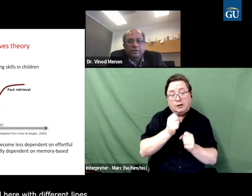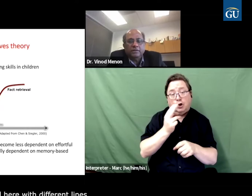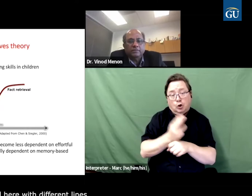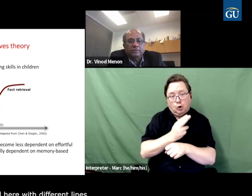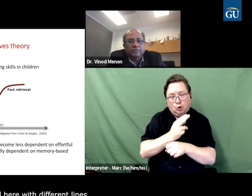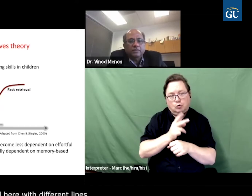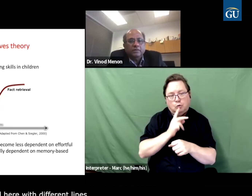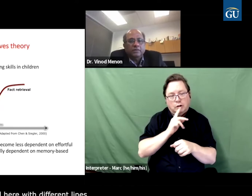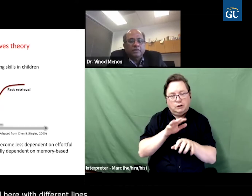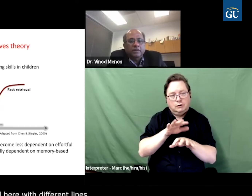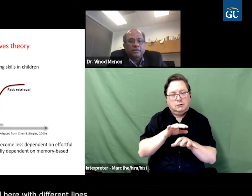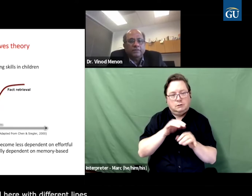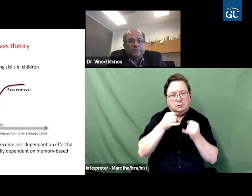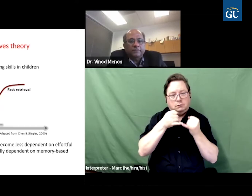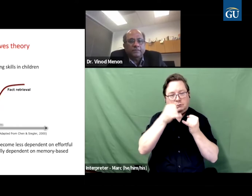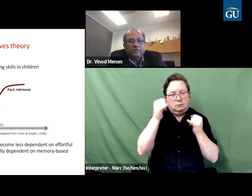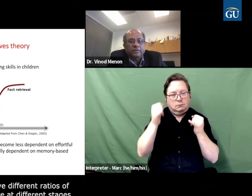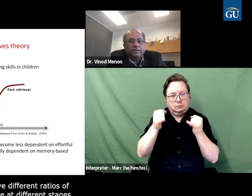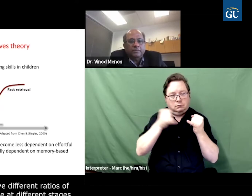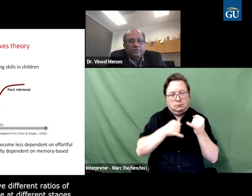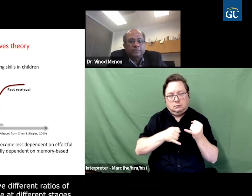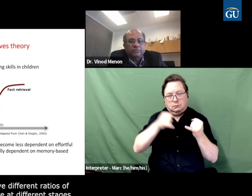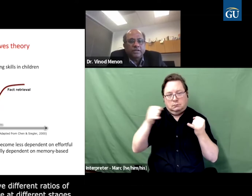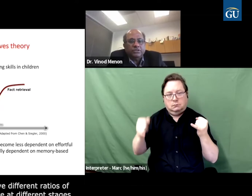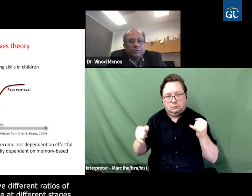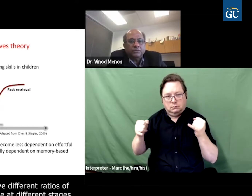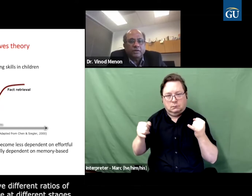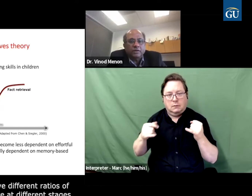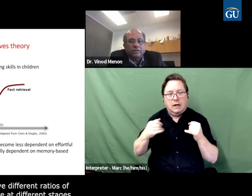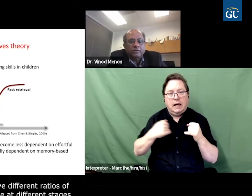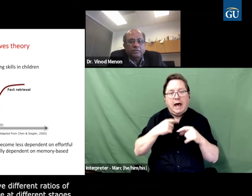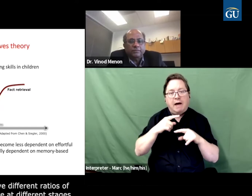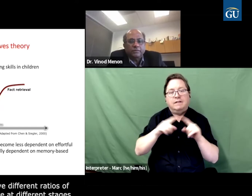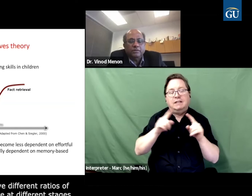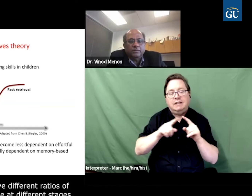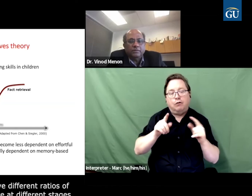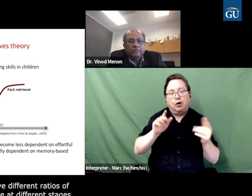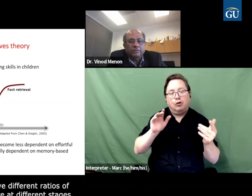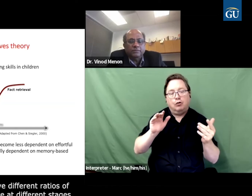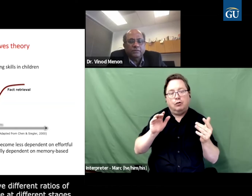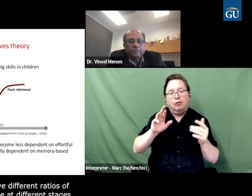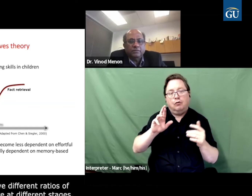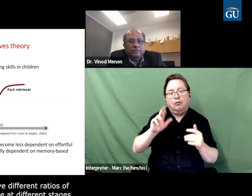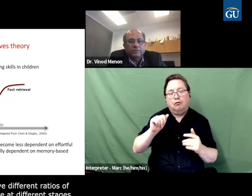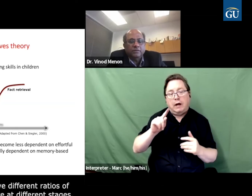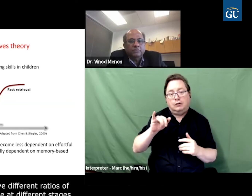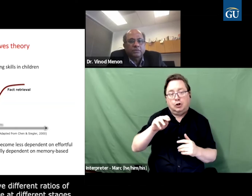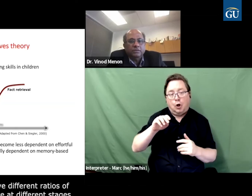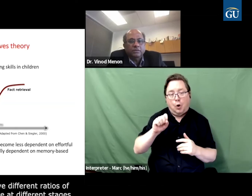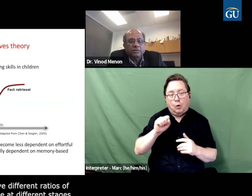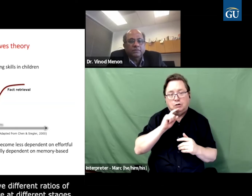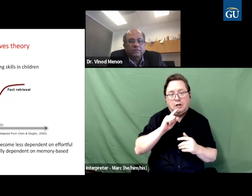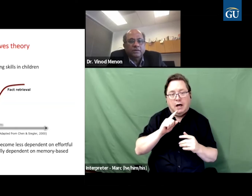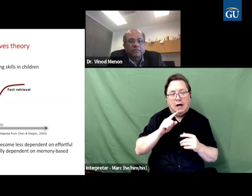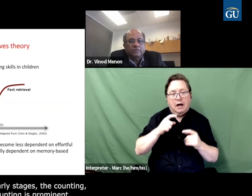here with different lines they have different ratios